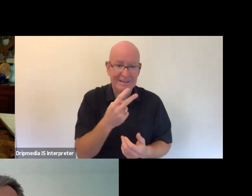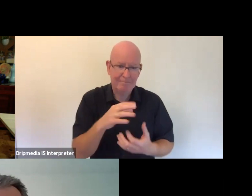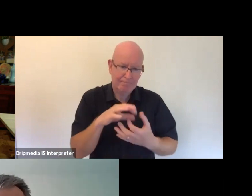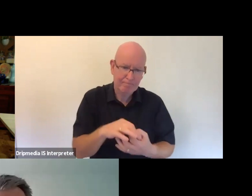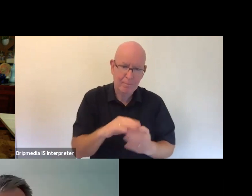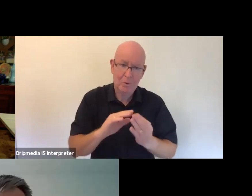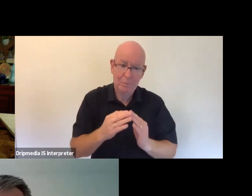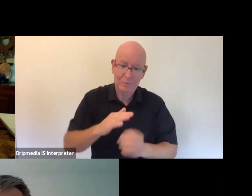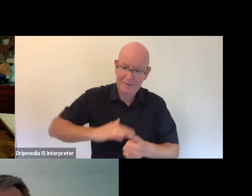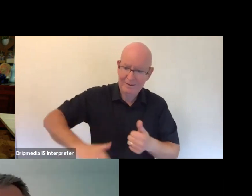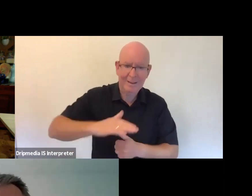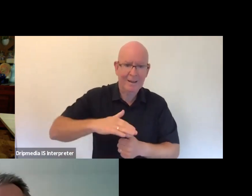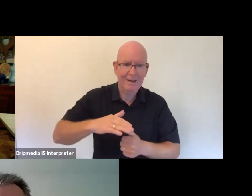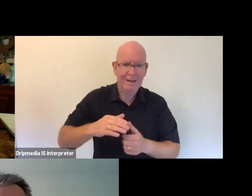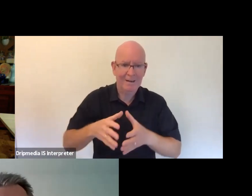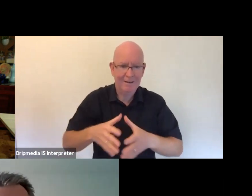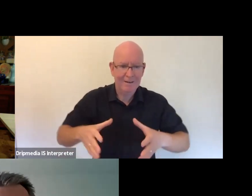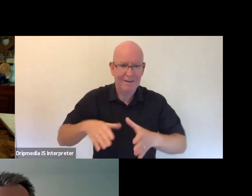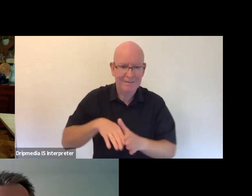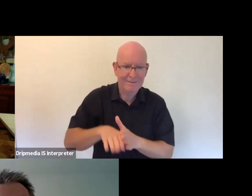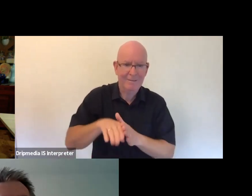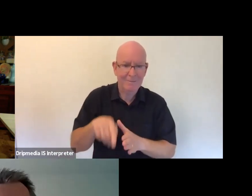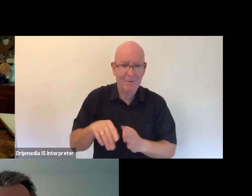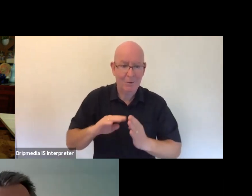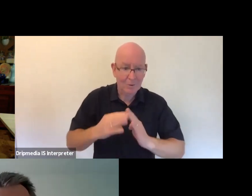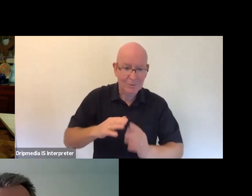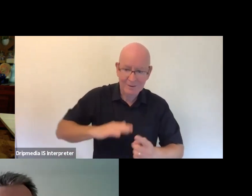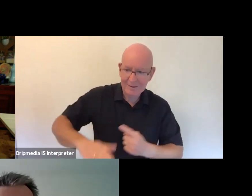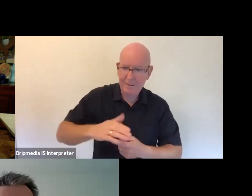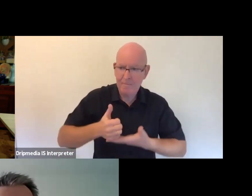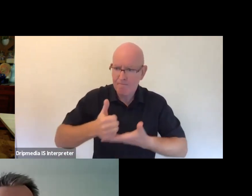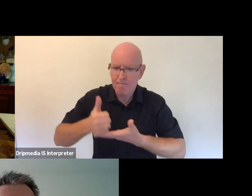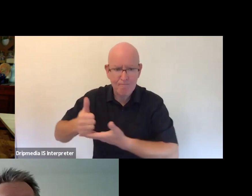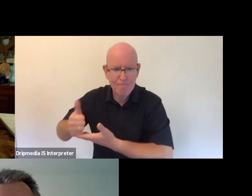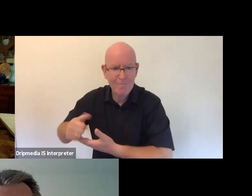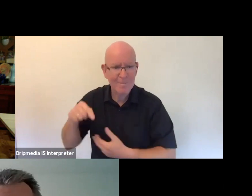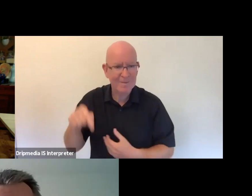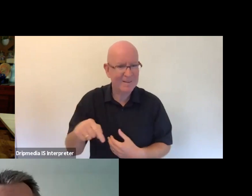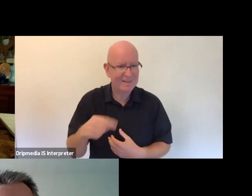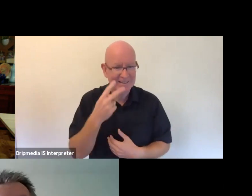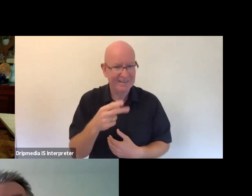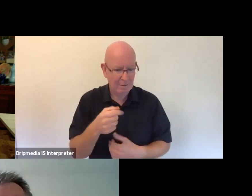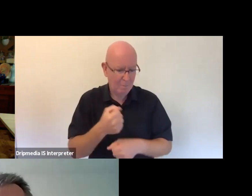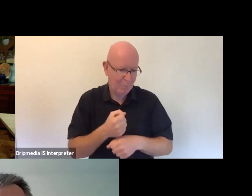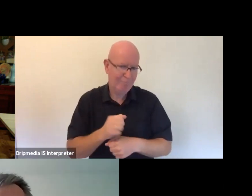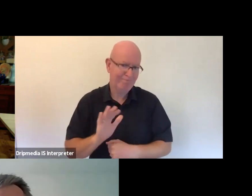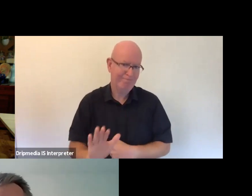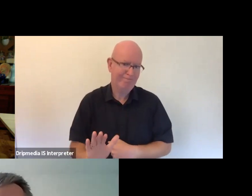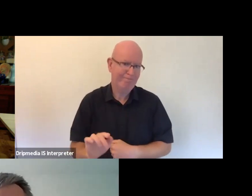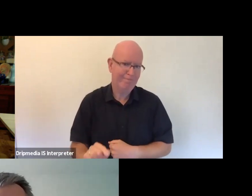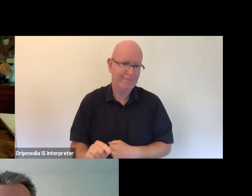And this really weakens, first the sustainability but also the coverage of such an approach.